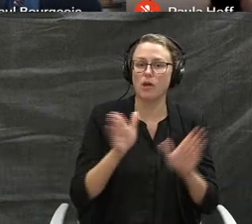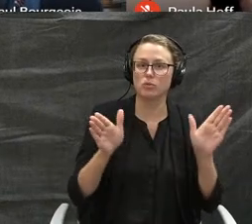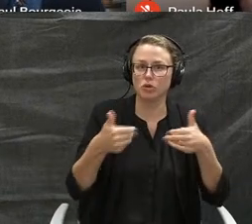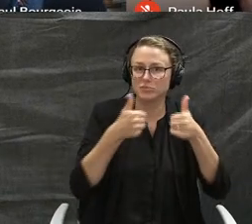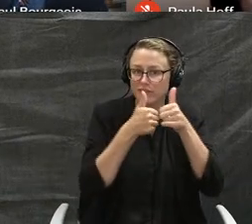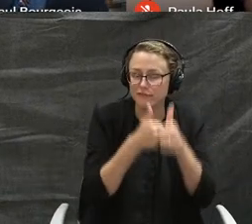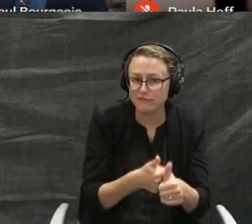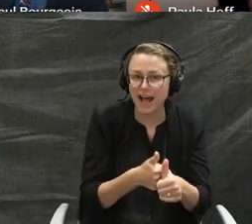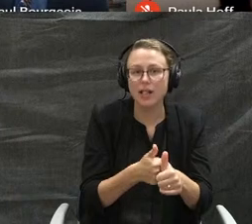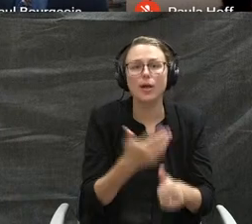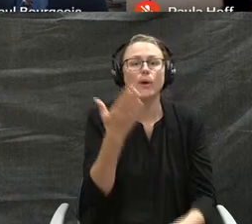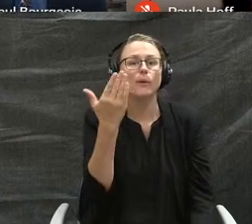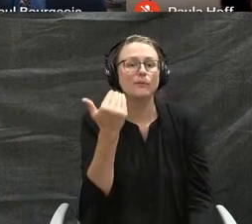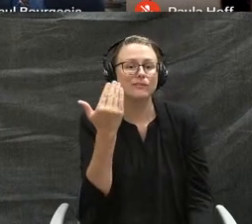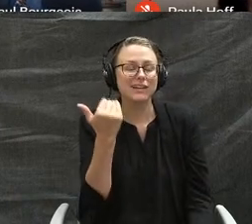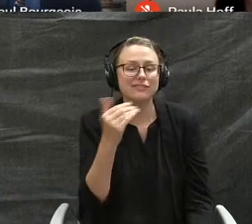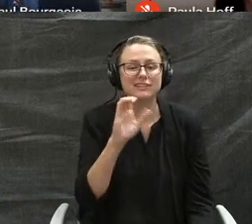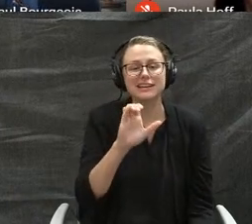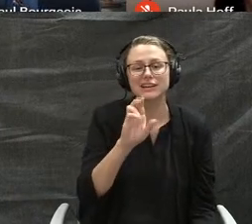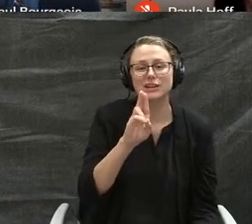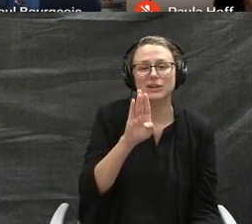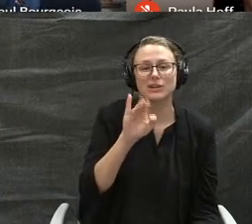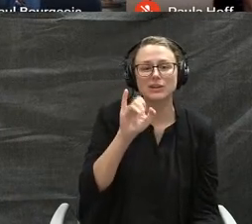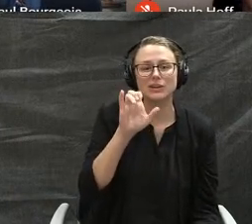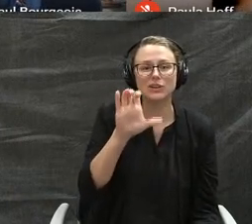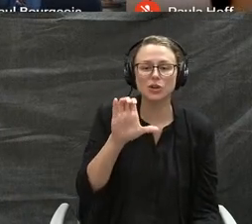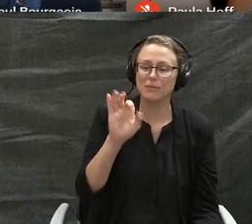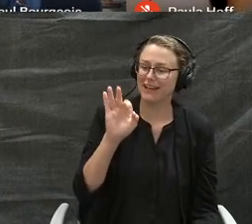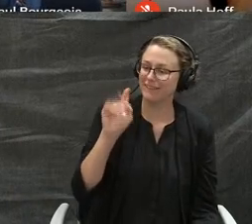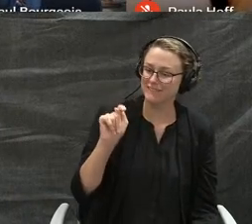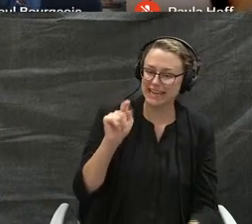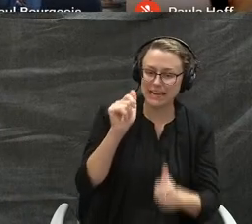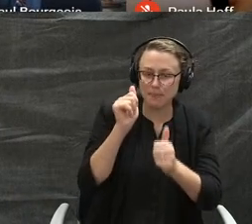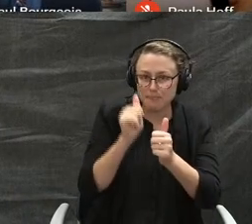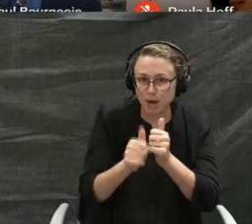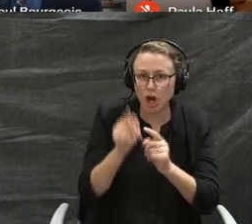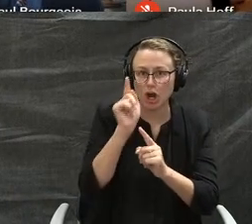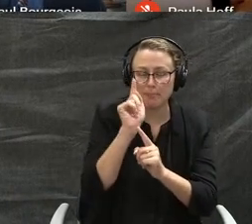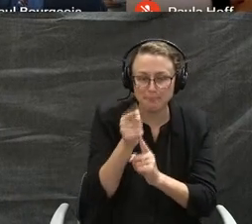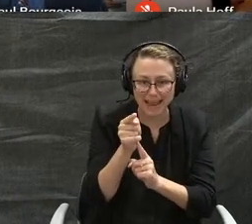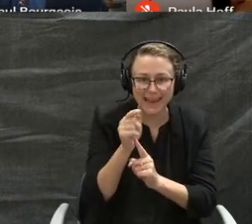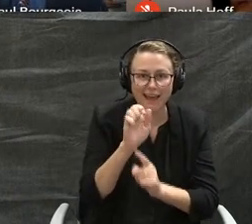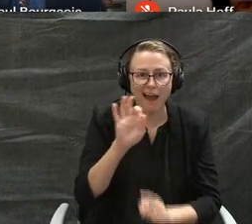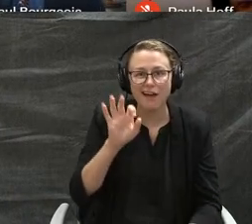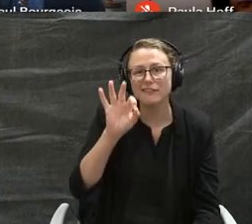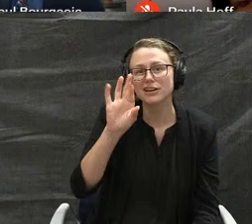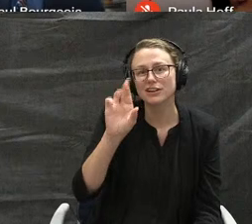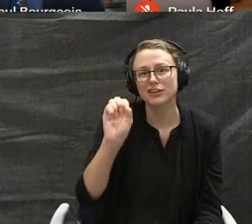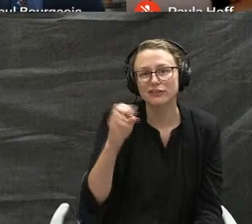compliance with 15 cubic feet per minute of fresh air. That's the latest engineering stick that's the engineering standard